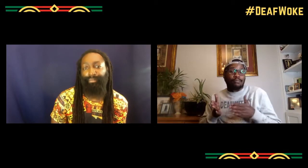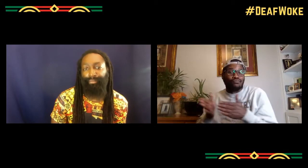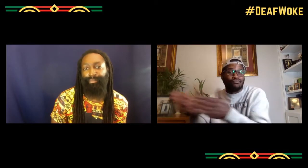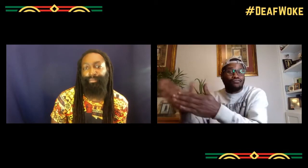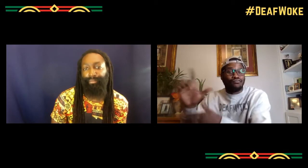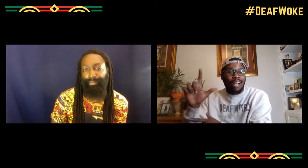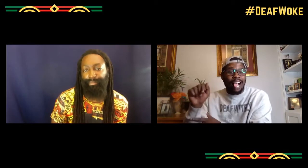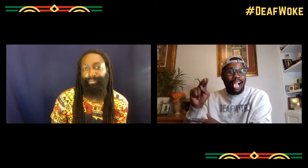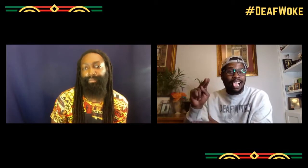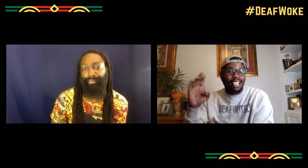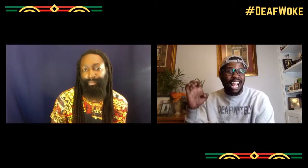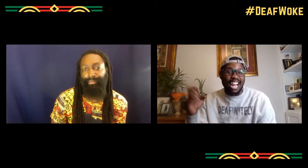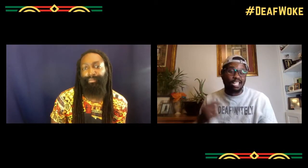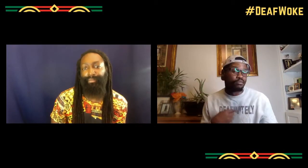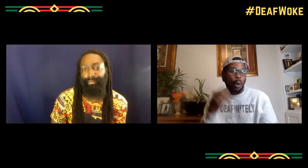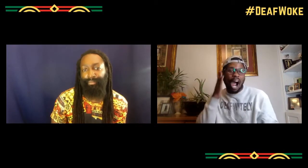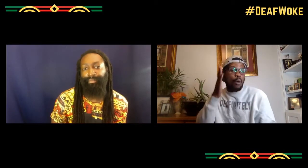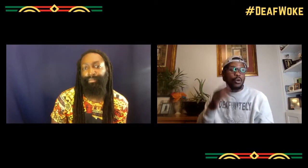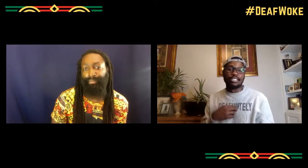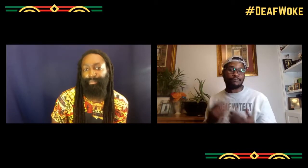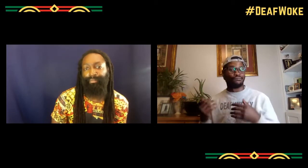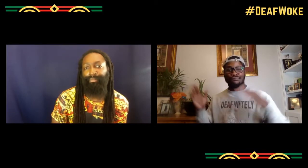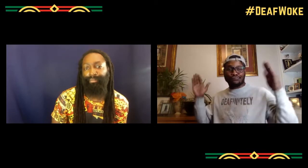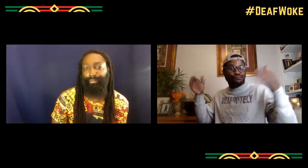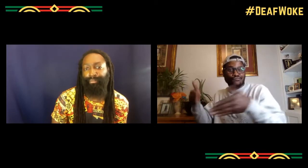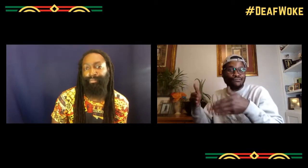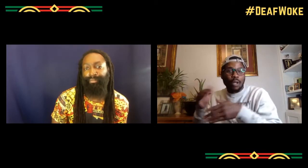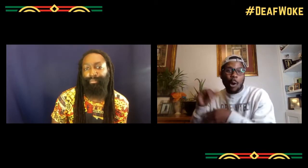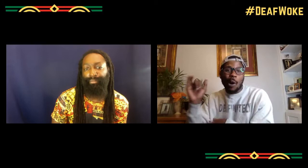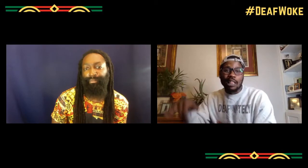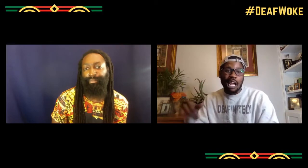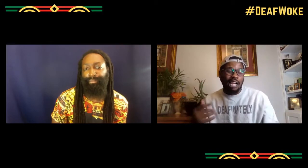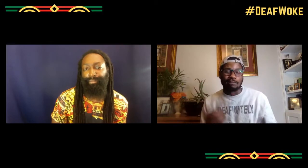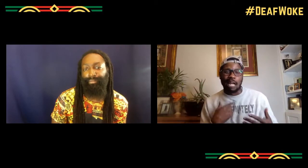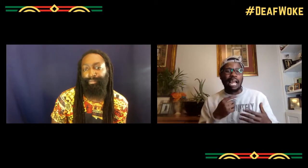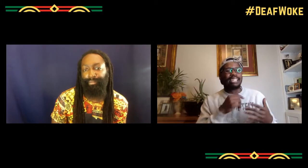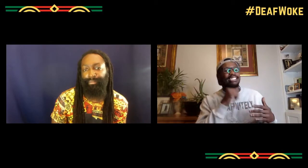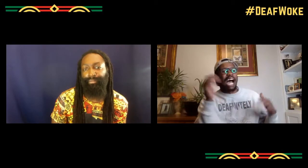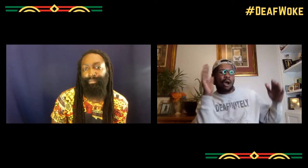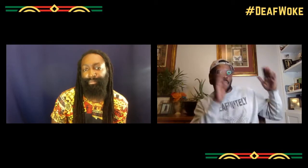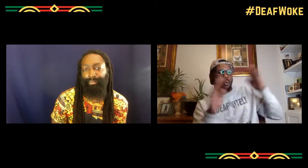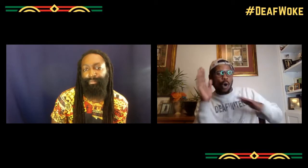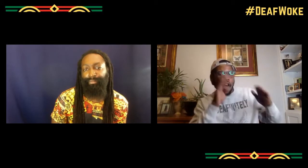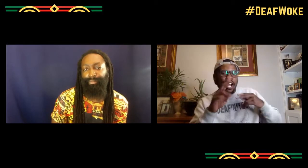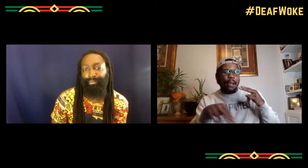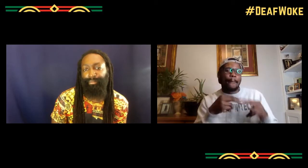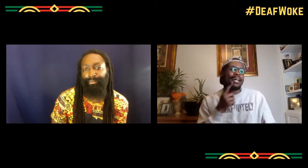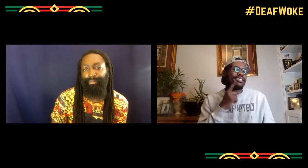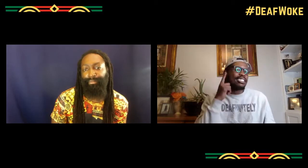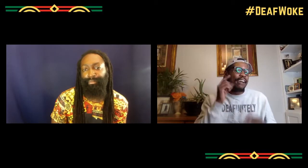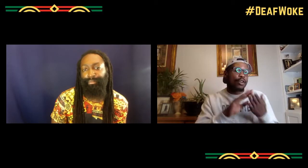so I hope that my, my path influences the deaf community in a different way.